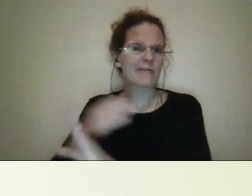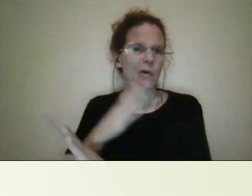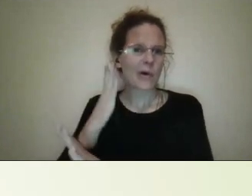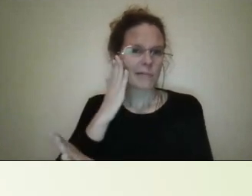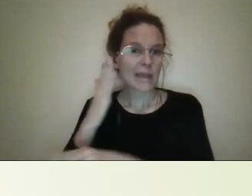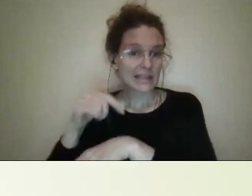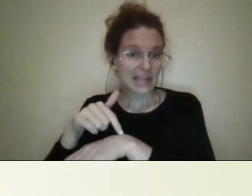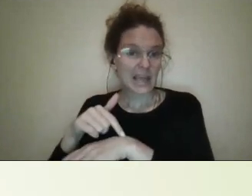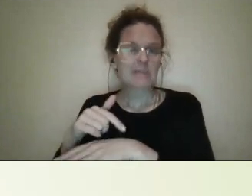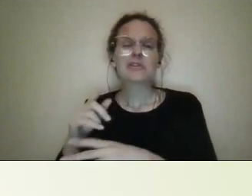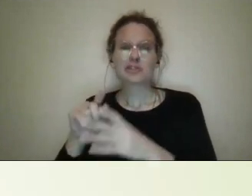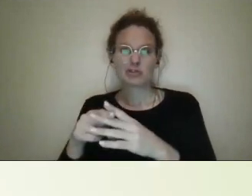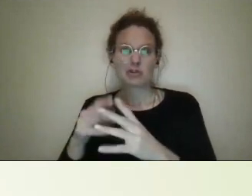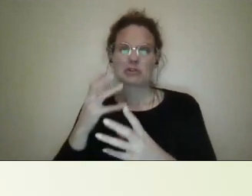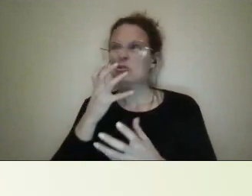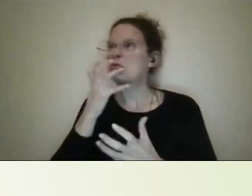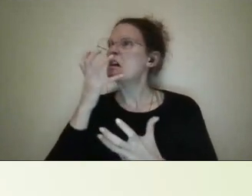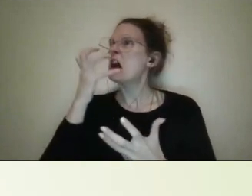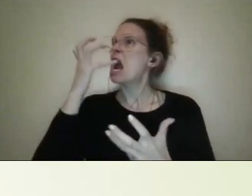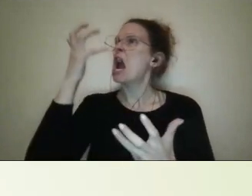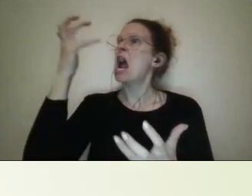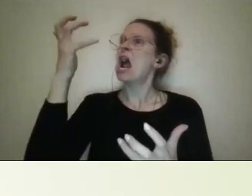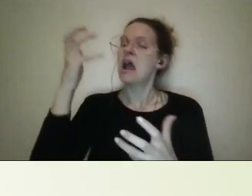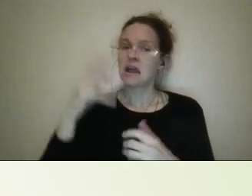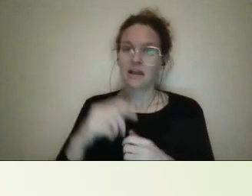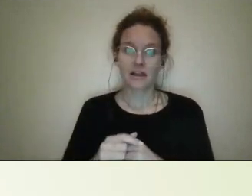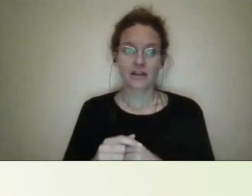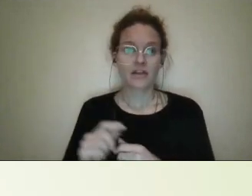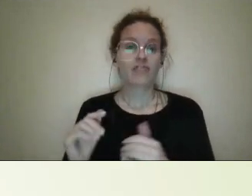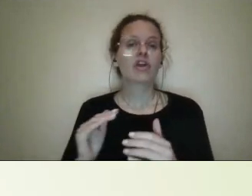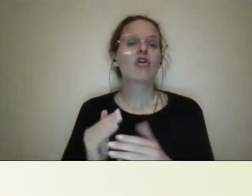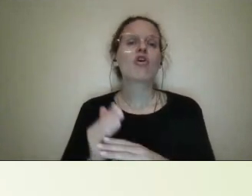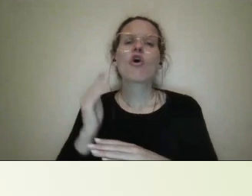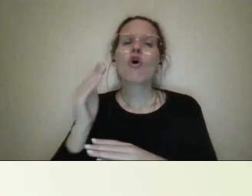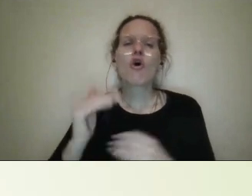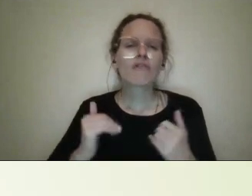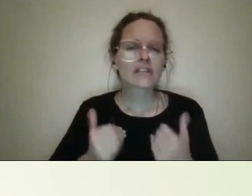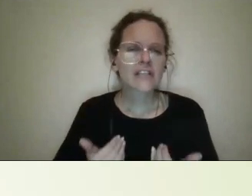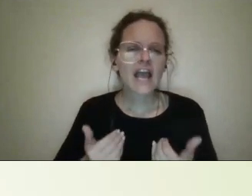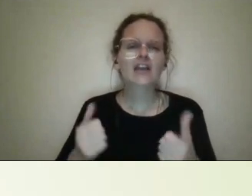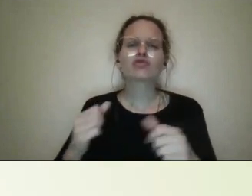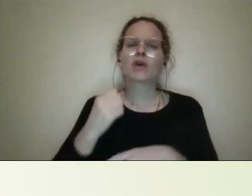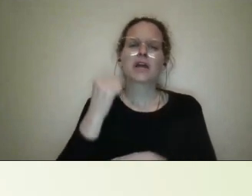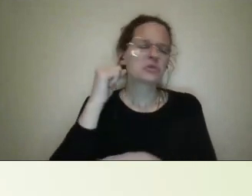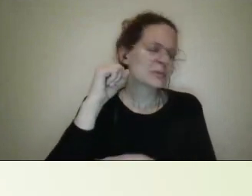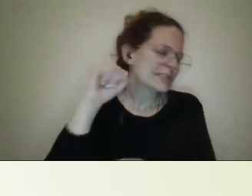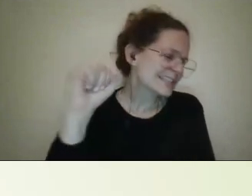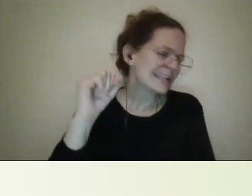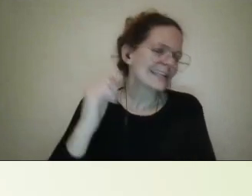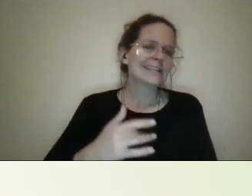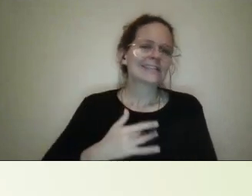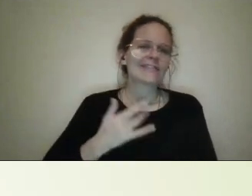and they're so over-tired, they're fighting it. Especially when the weather was still light out